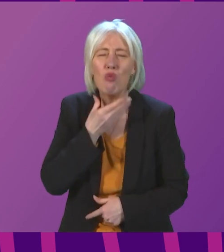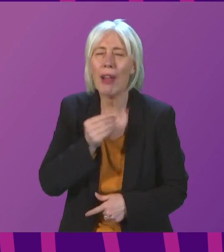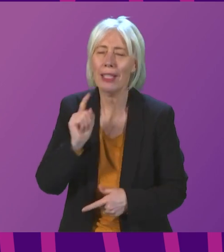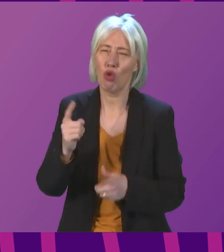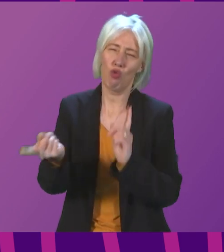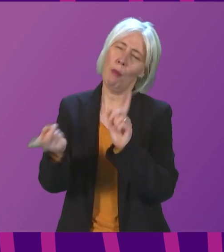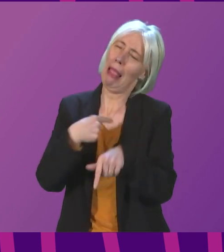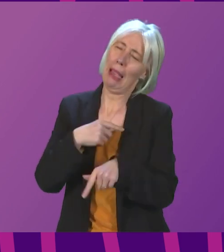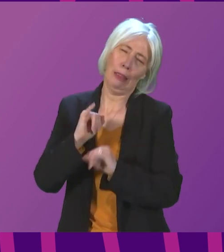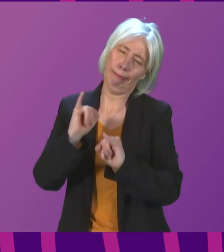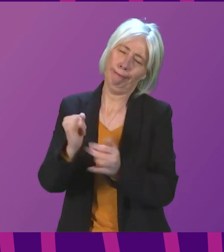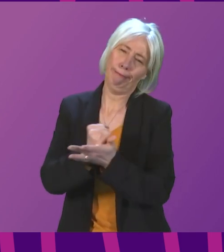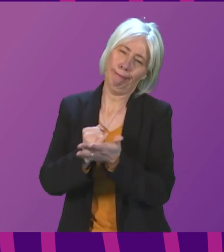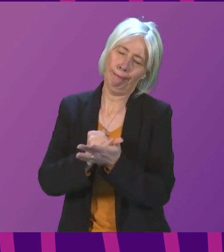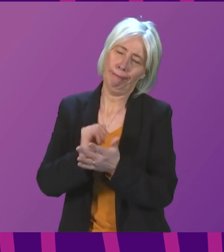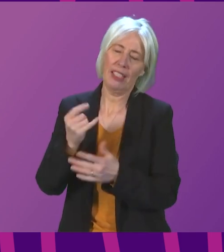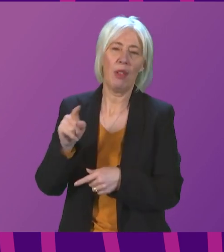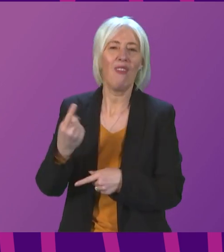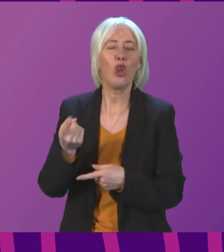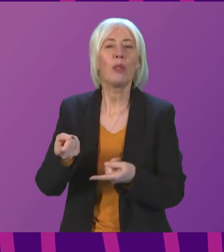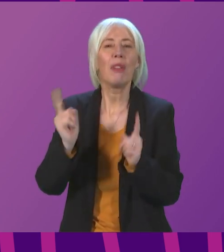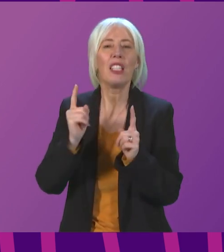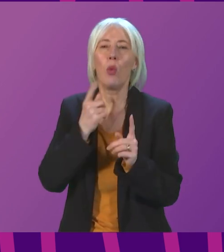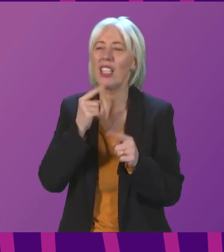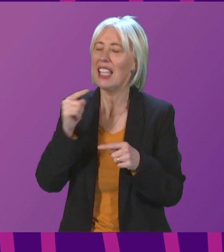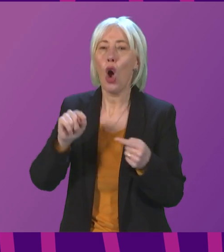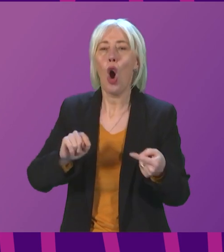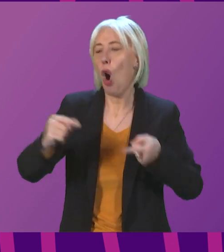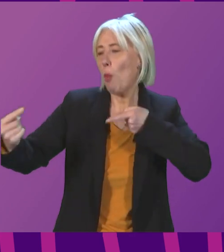The First Minister often accuses Opposition parties of demonstrating a brass neck.